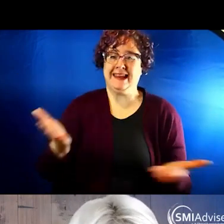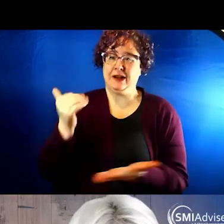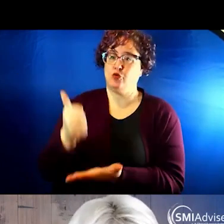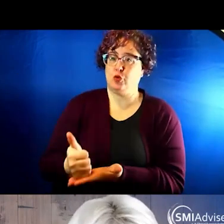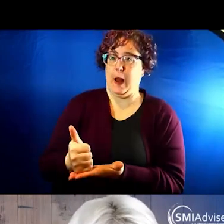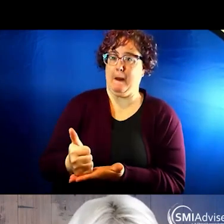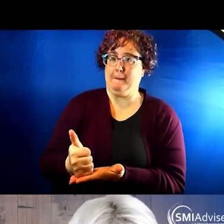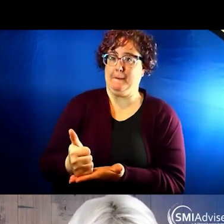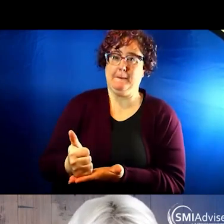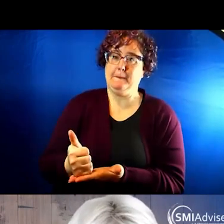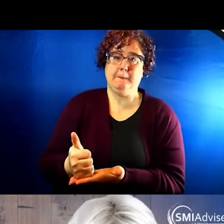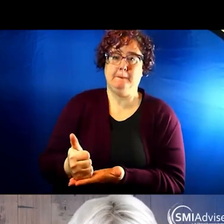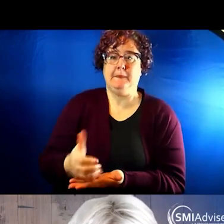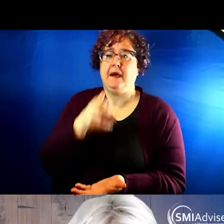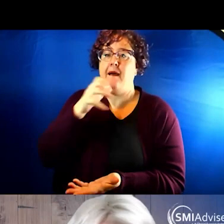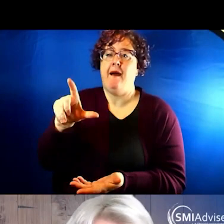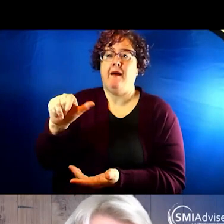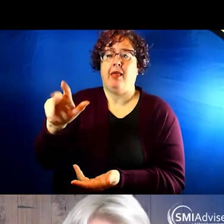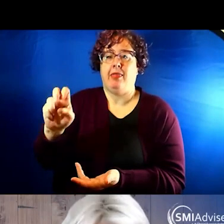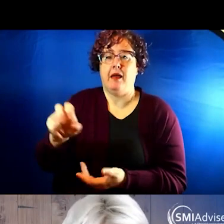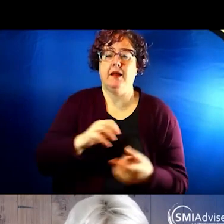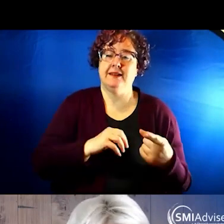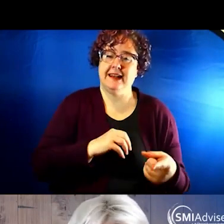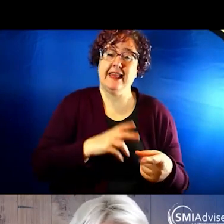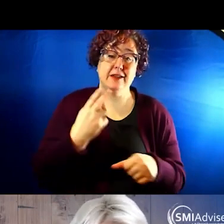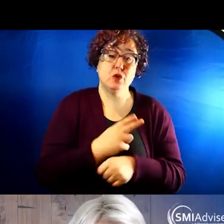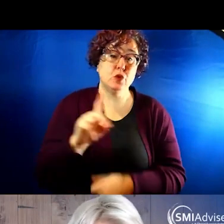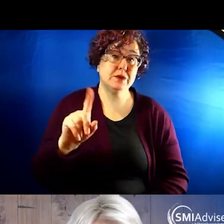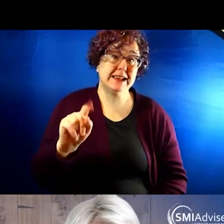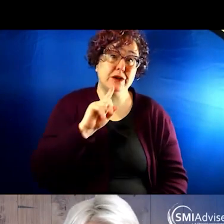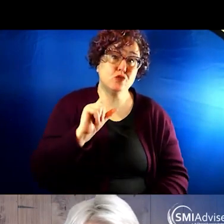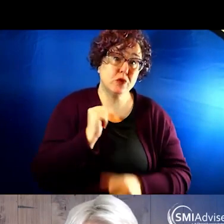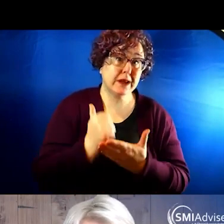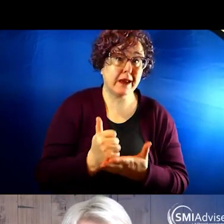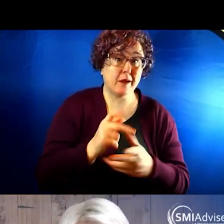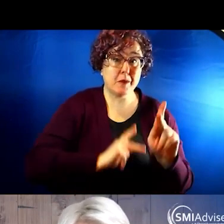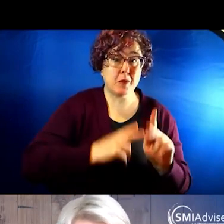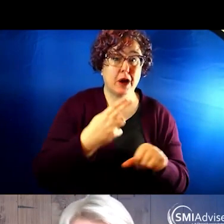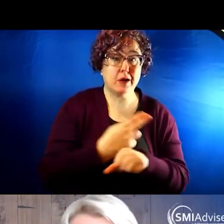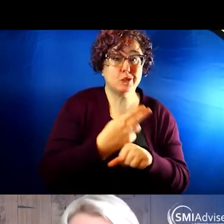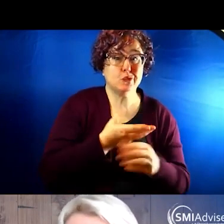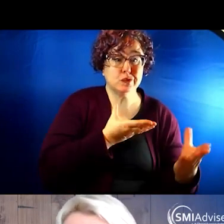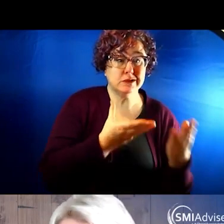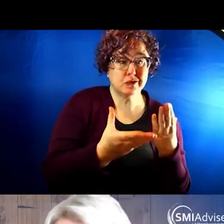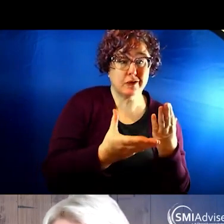I AM WONDERING -- I THINK YOU USED THAT DATA TO HELP PEOPLE UNDERSTAND THE SERVICE AND WHAT WOULD MAKE THEM WANT USE THE